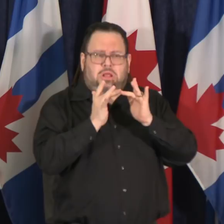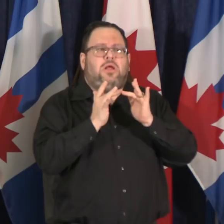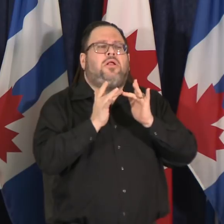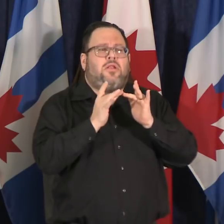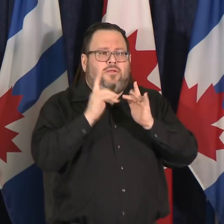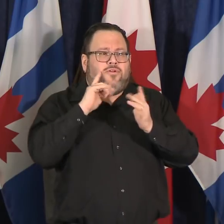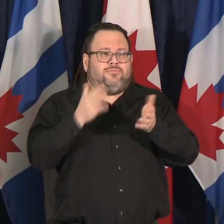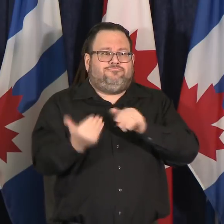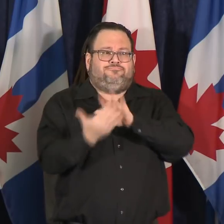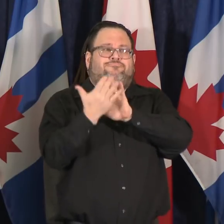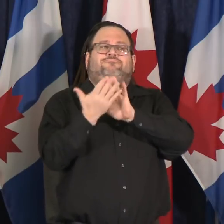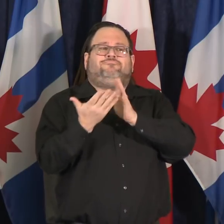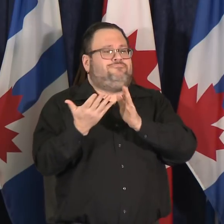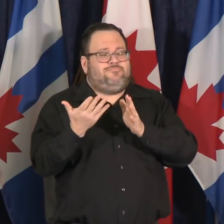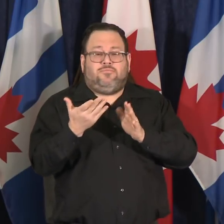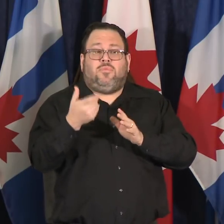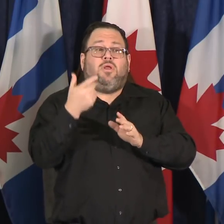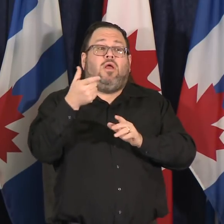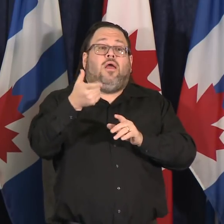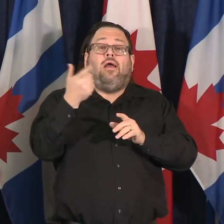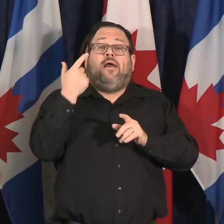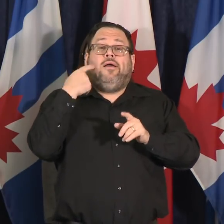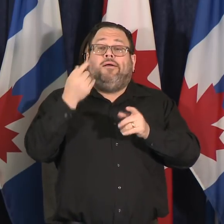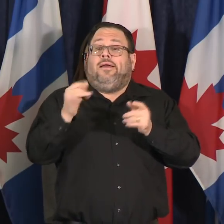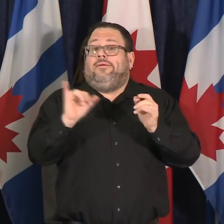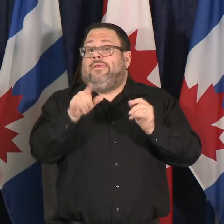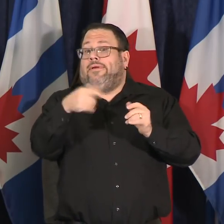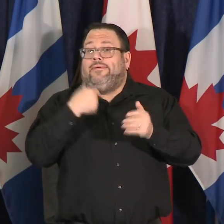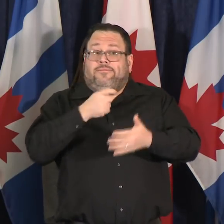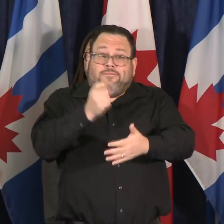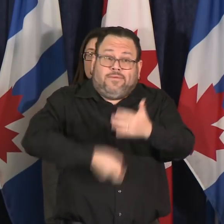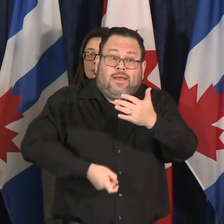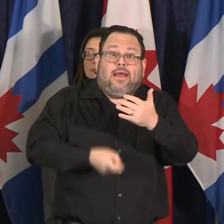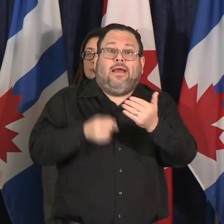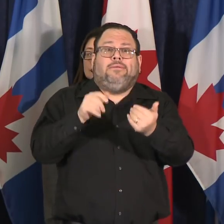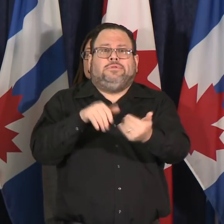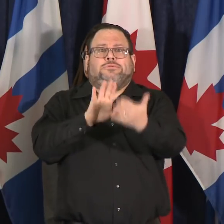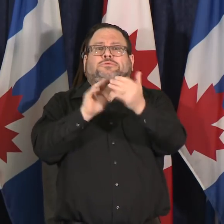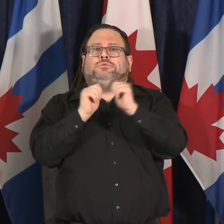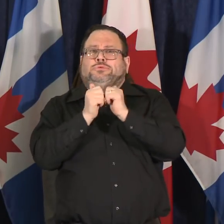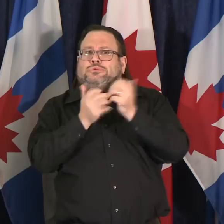many critical services continue including all emergency services